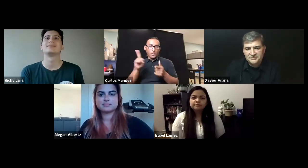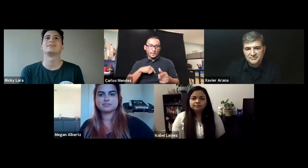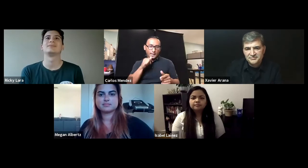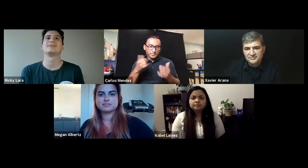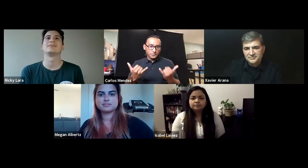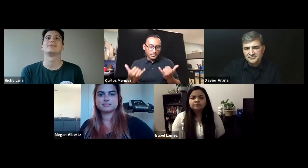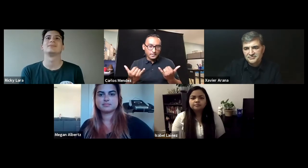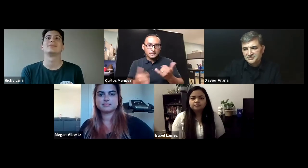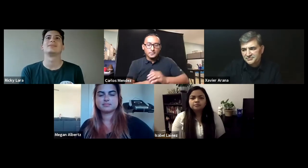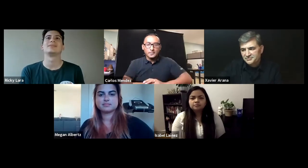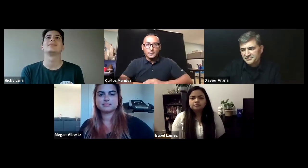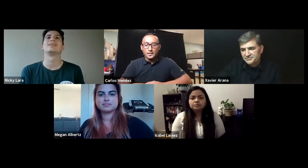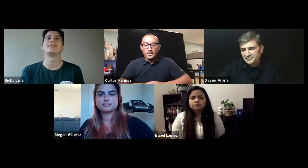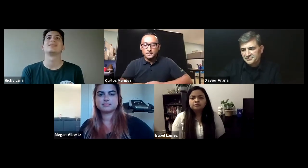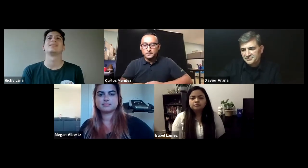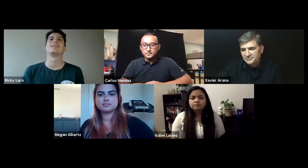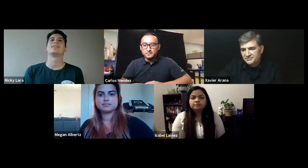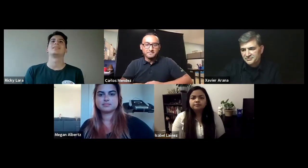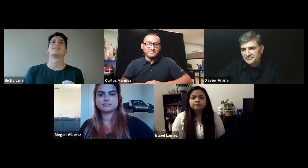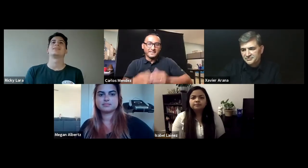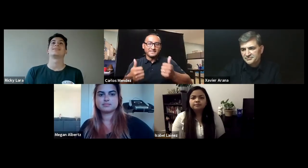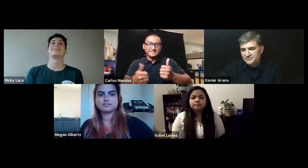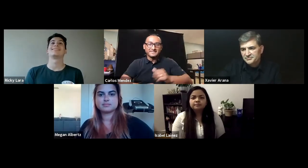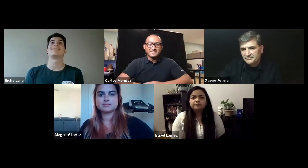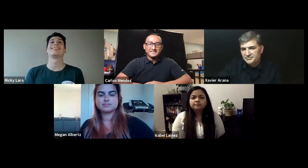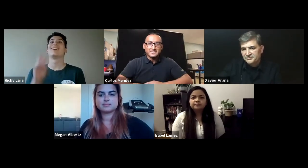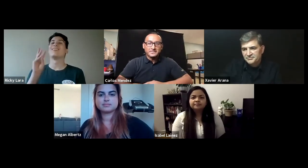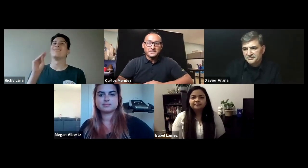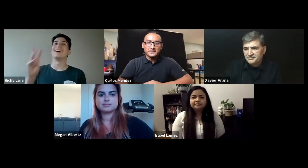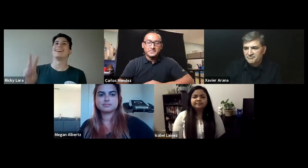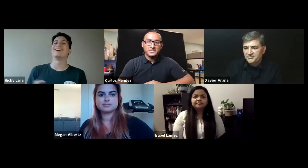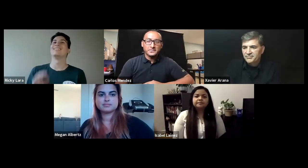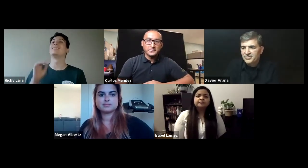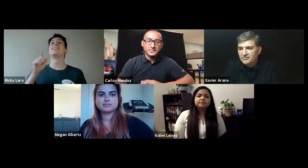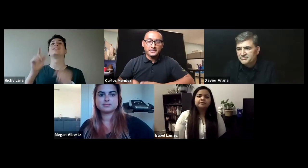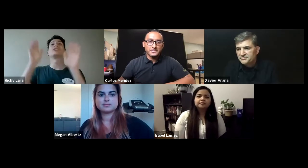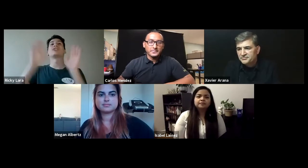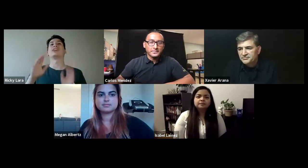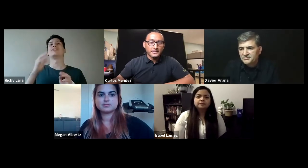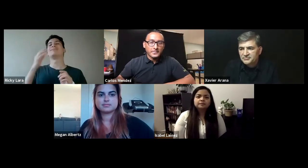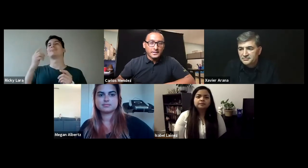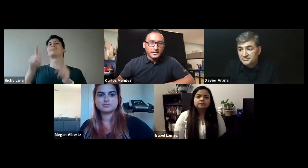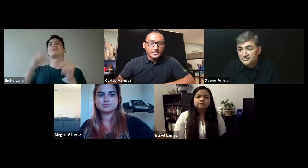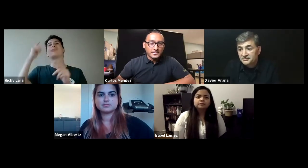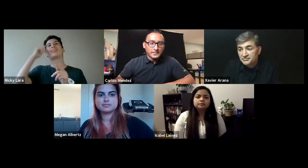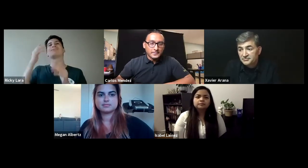And it really has helped me understand, um, and, you know, ident... understand my identity.